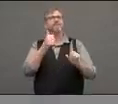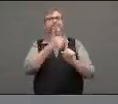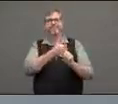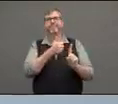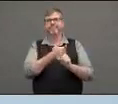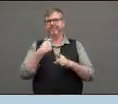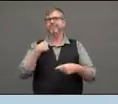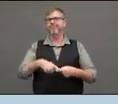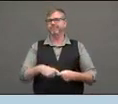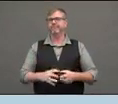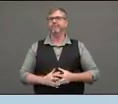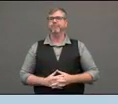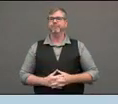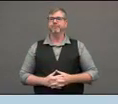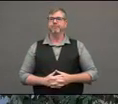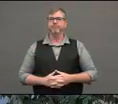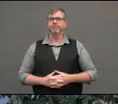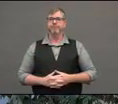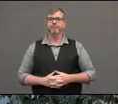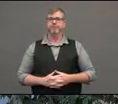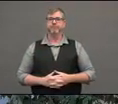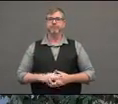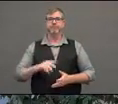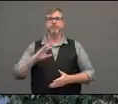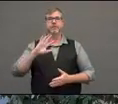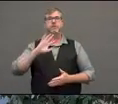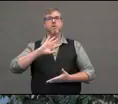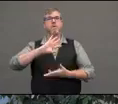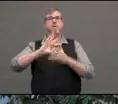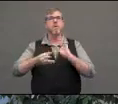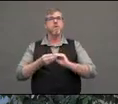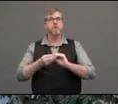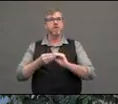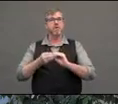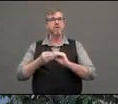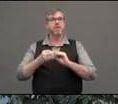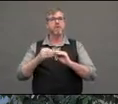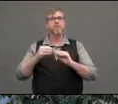but one out of every two cases are latino.